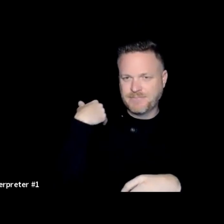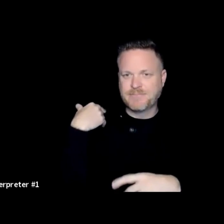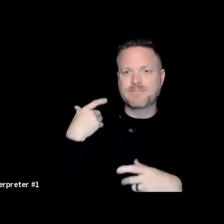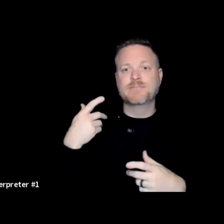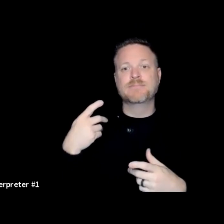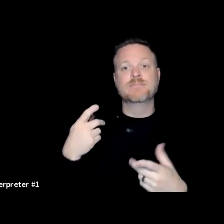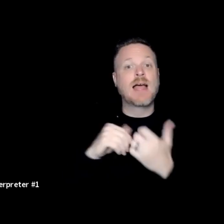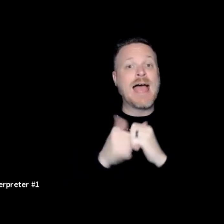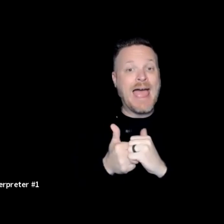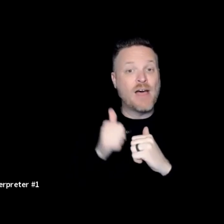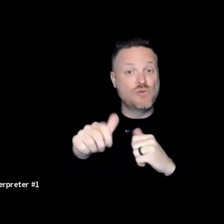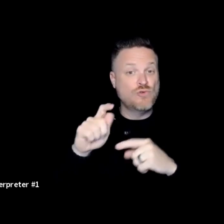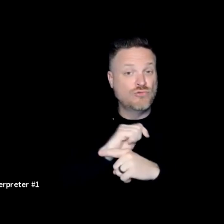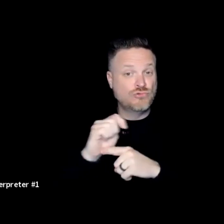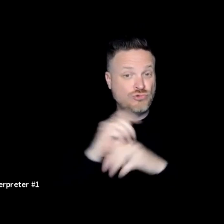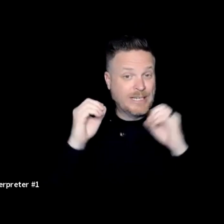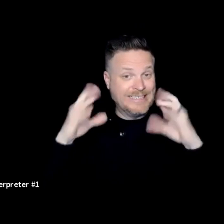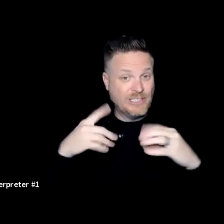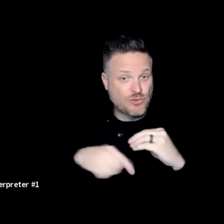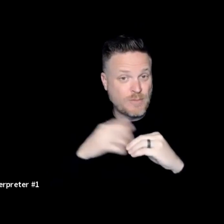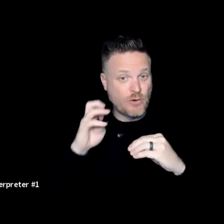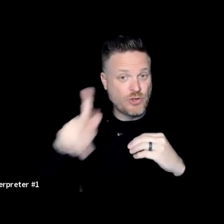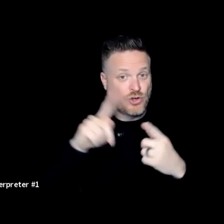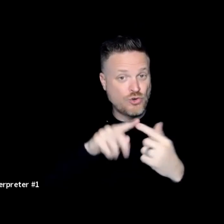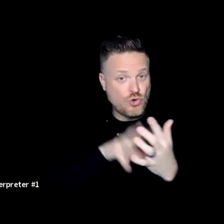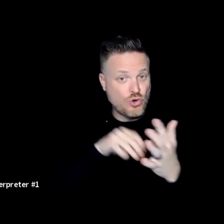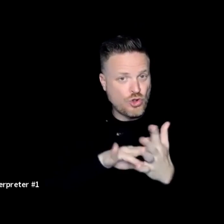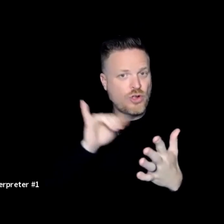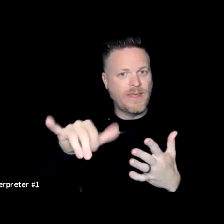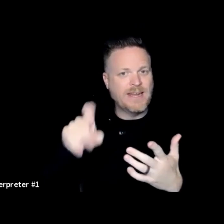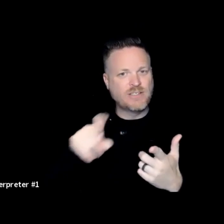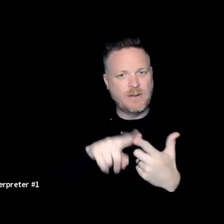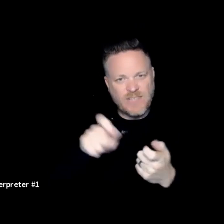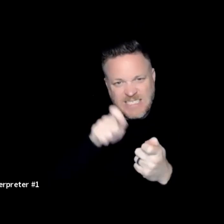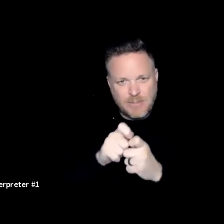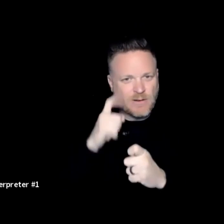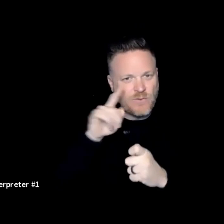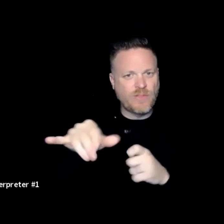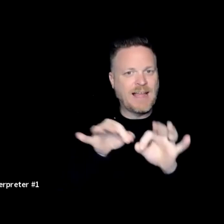you train teachers about return to learn has to be very specific to the language of the teachers.